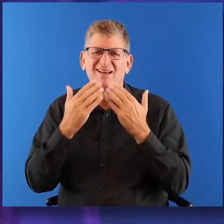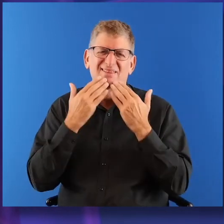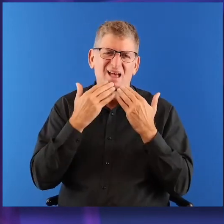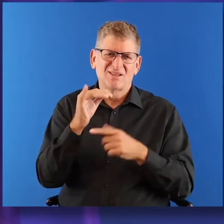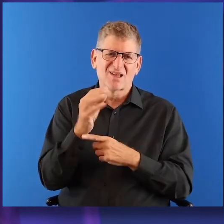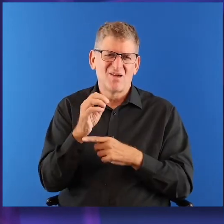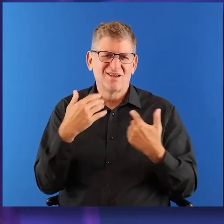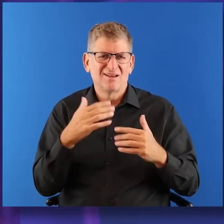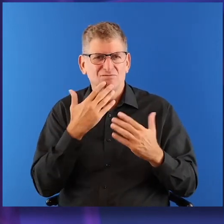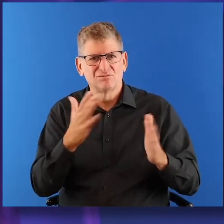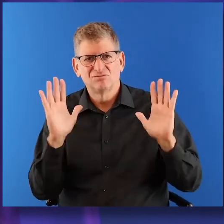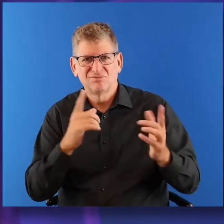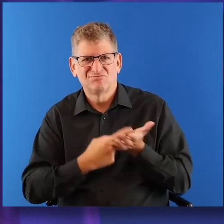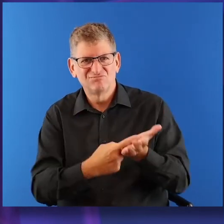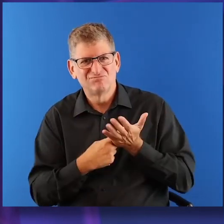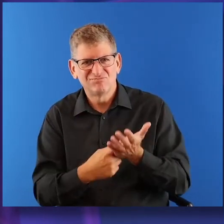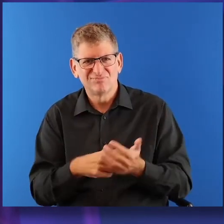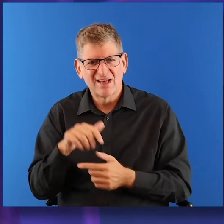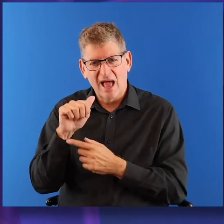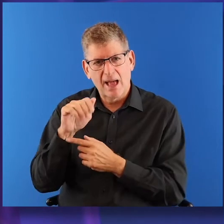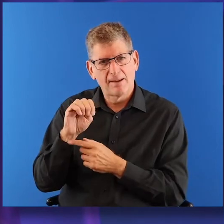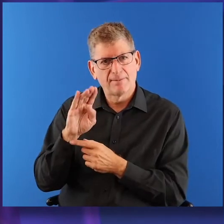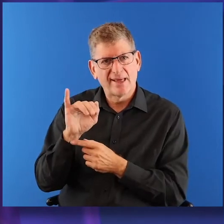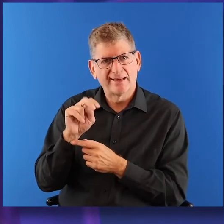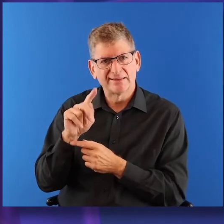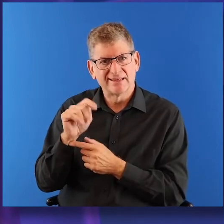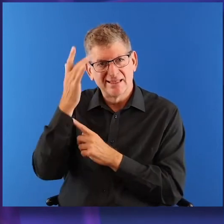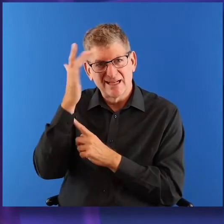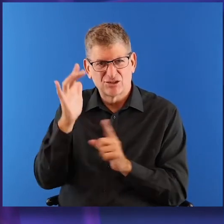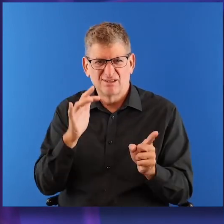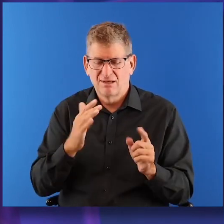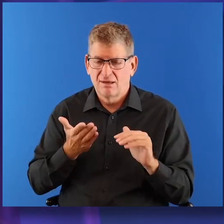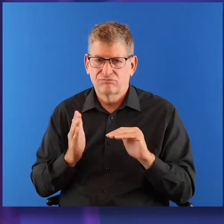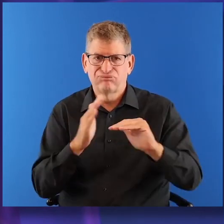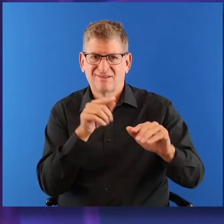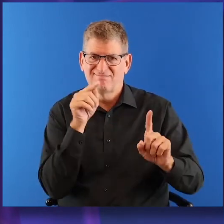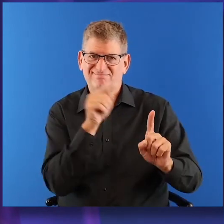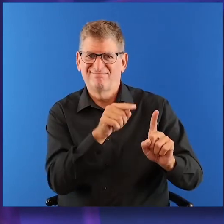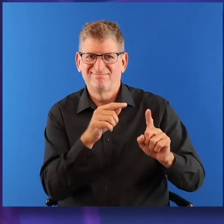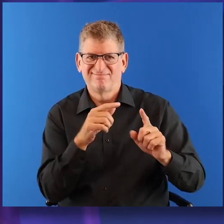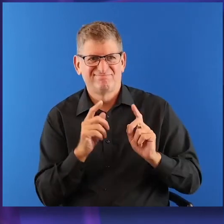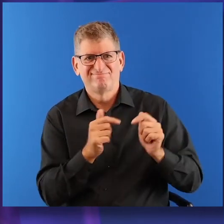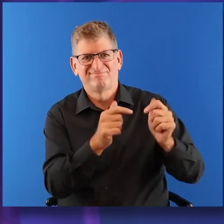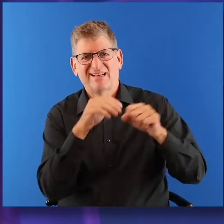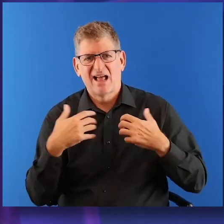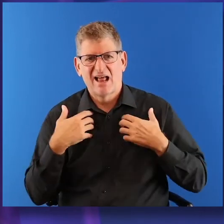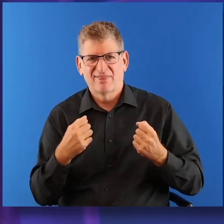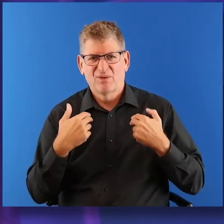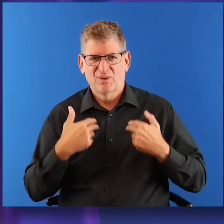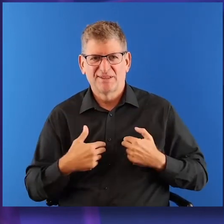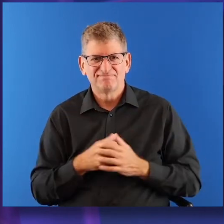Ambient Intelligence is accelerating the future of human health. Later today we'll have a dedicated session on